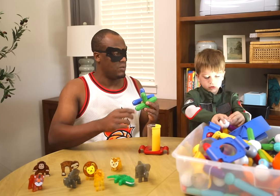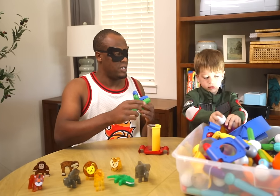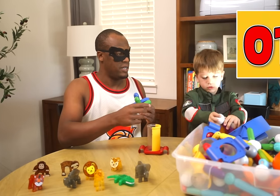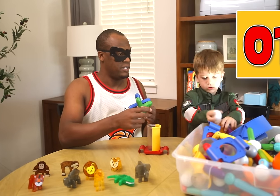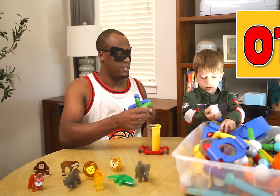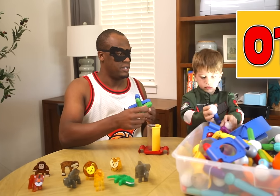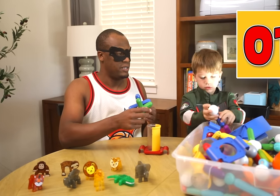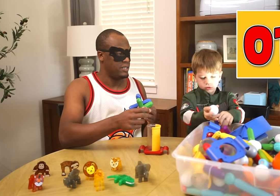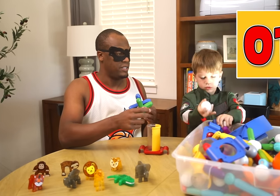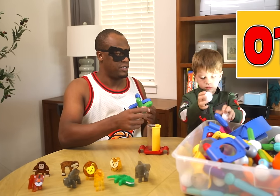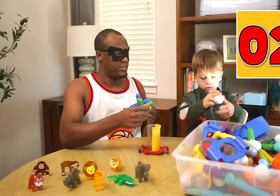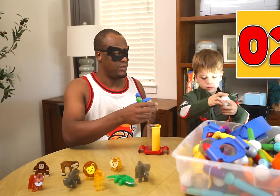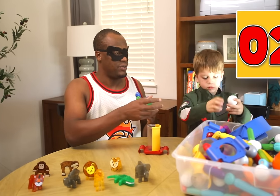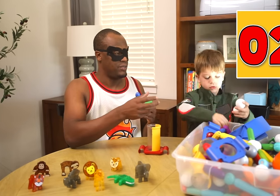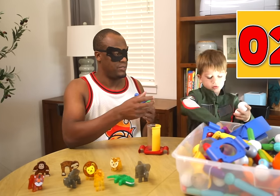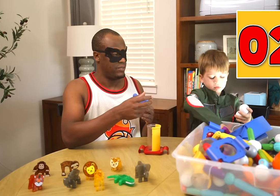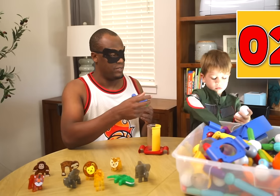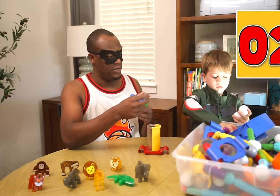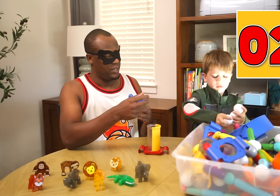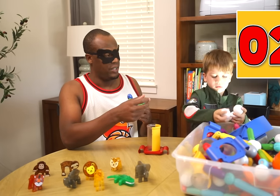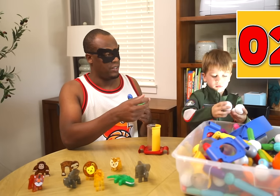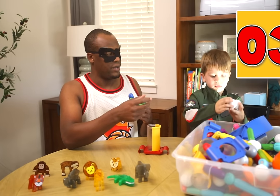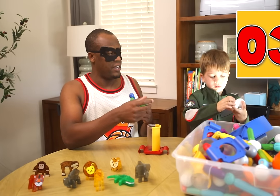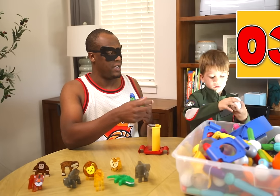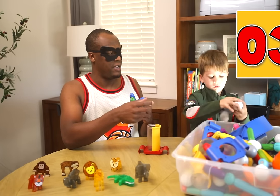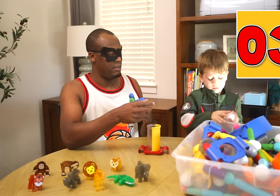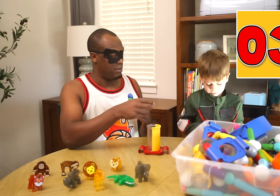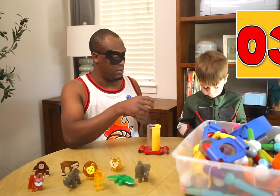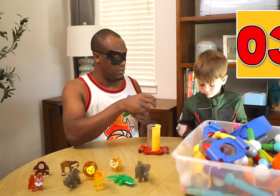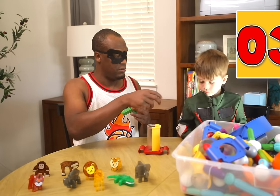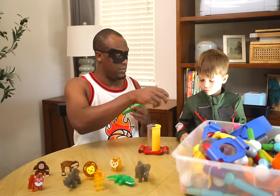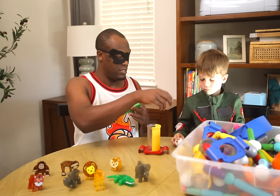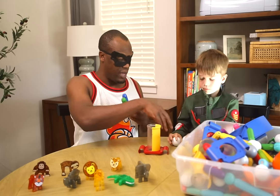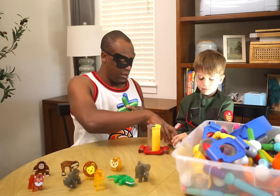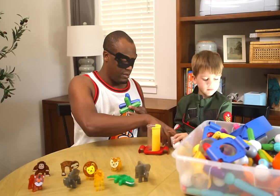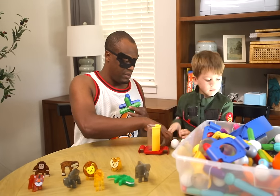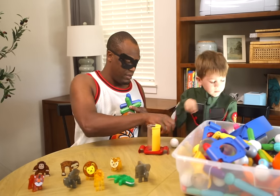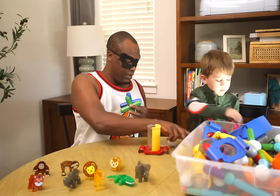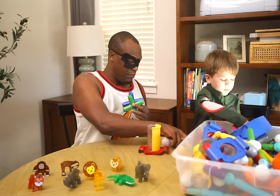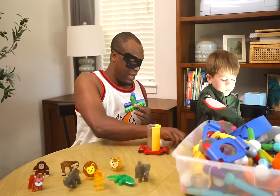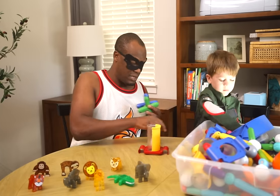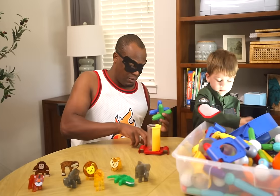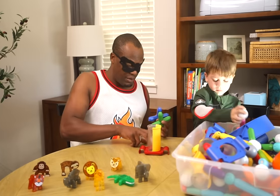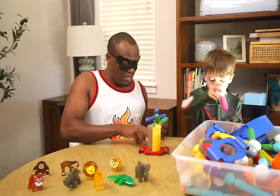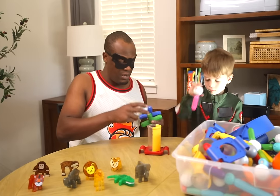One, two, three. Ooh, it's okay. Pass them over to me.